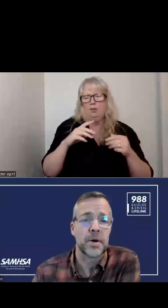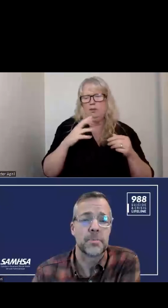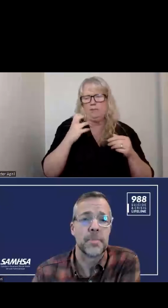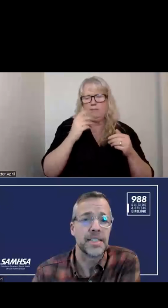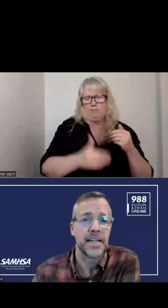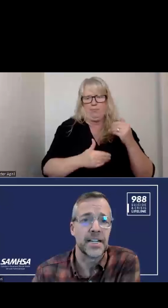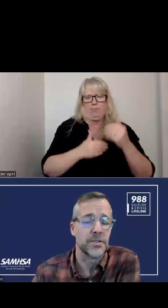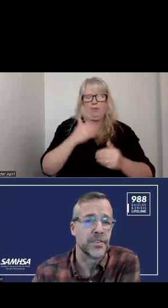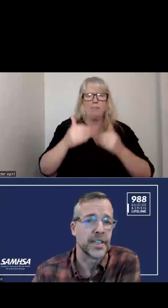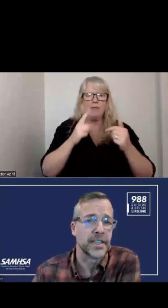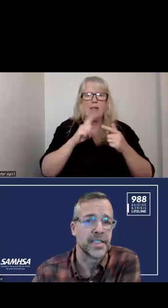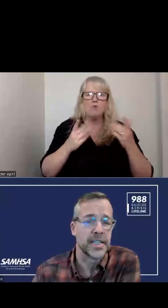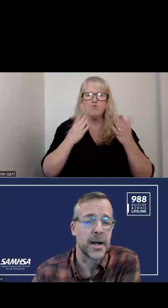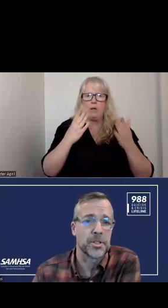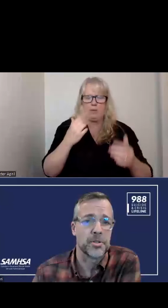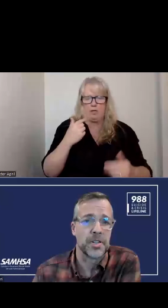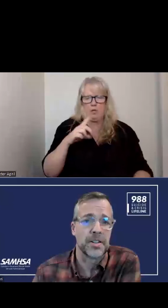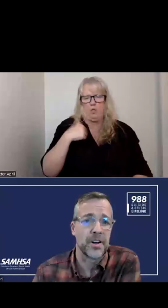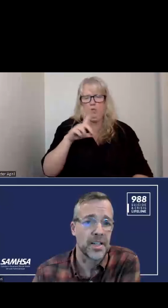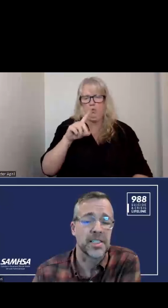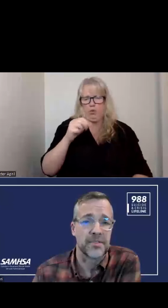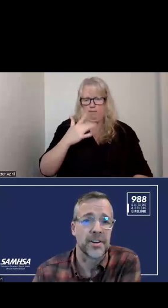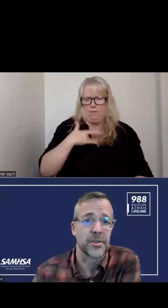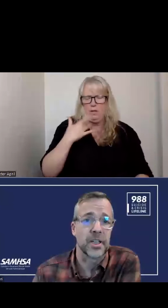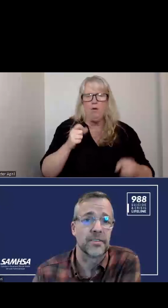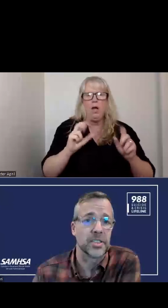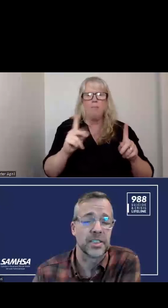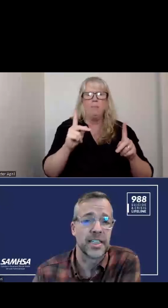THAT ARE RECOMMENDED AND I FEEL LIKE THIS IS AN OPPORTUNITY TO